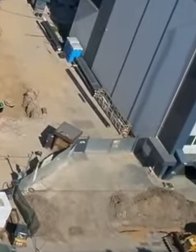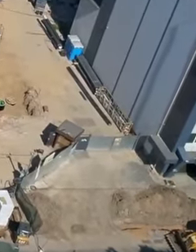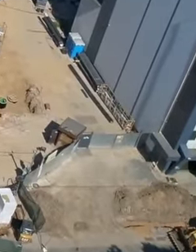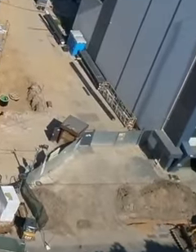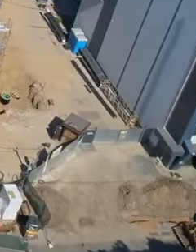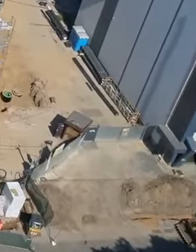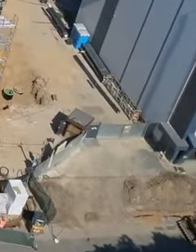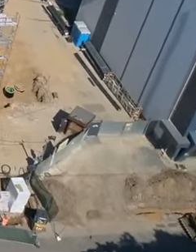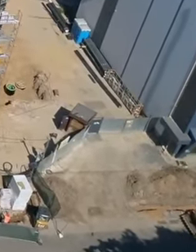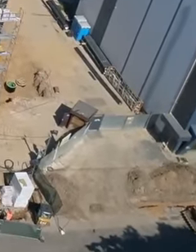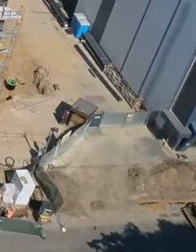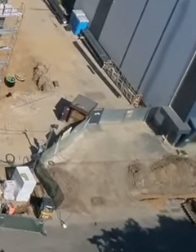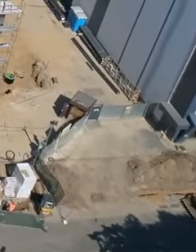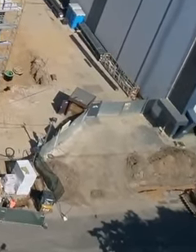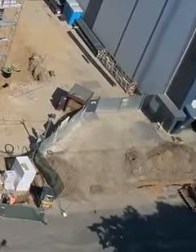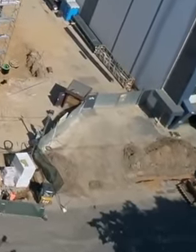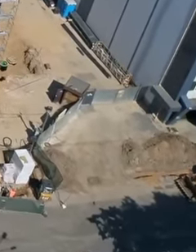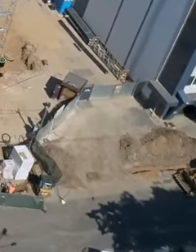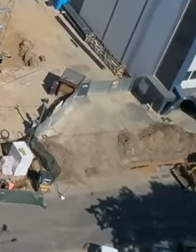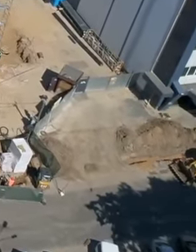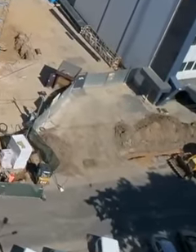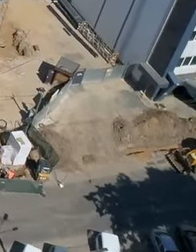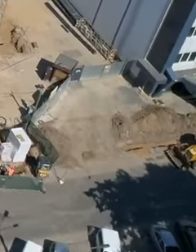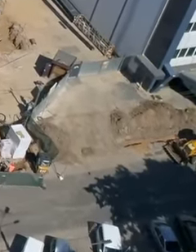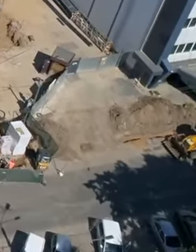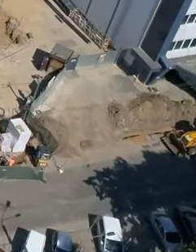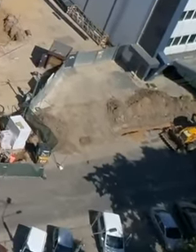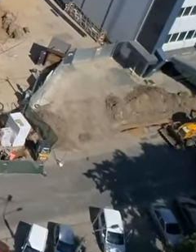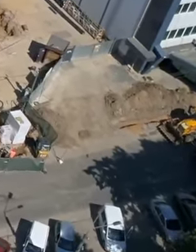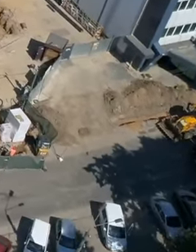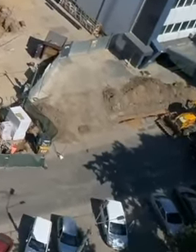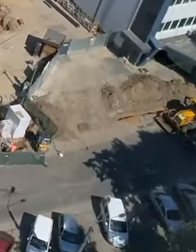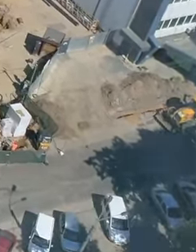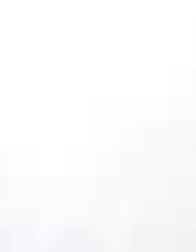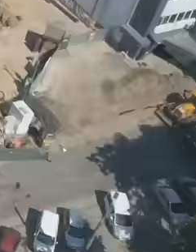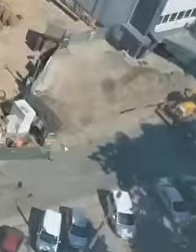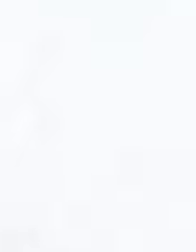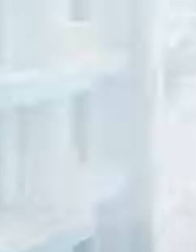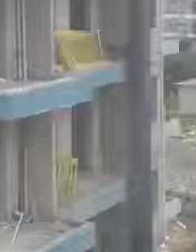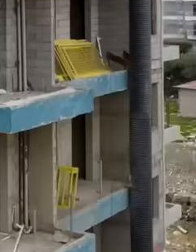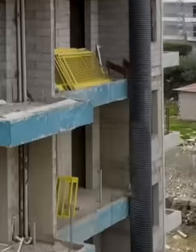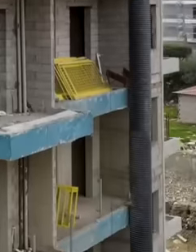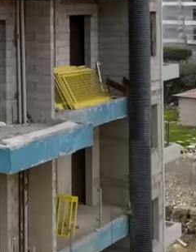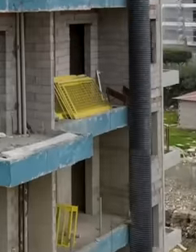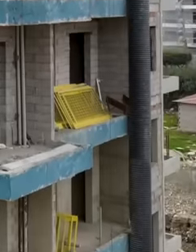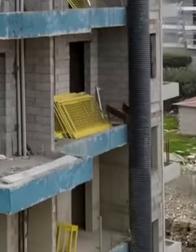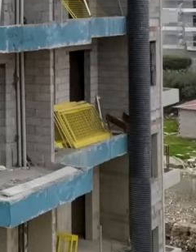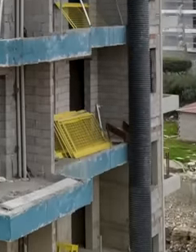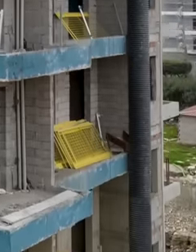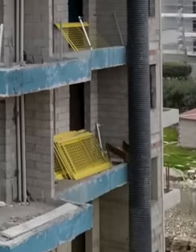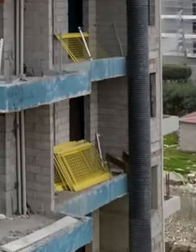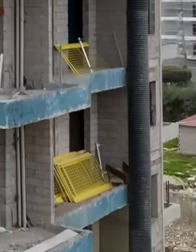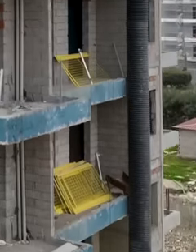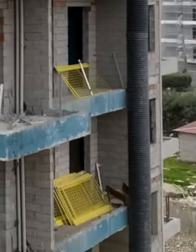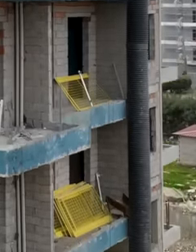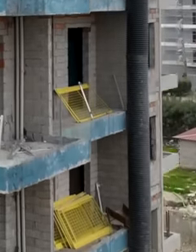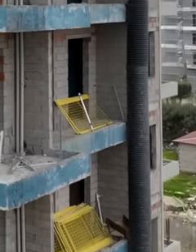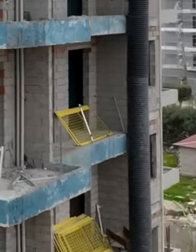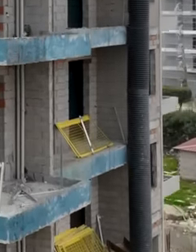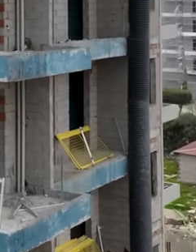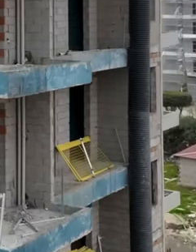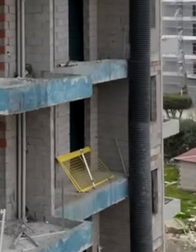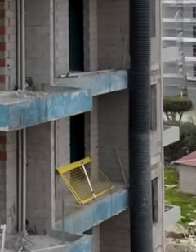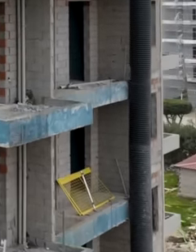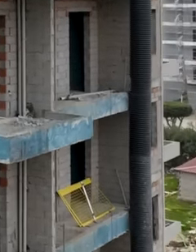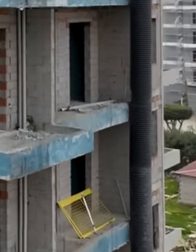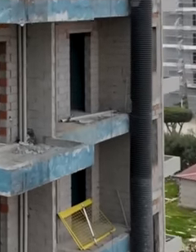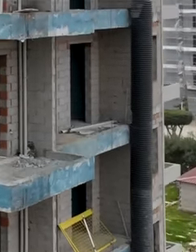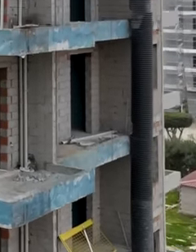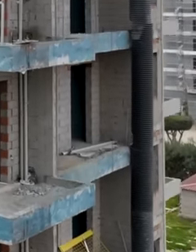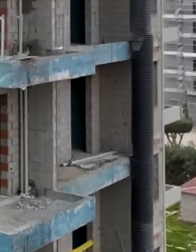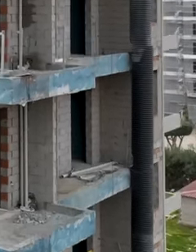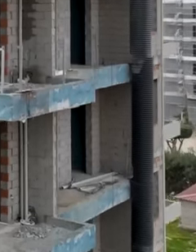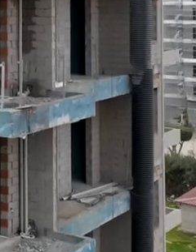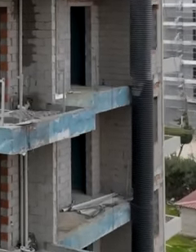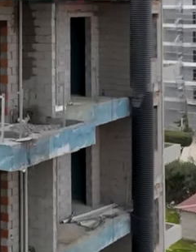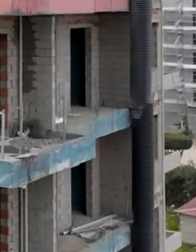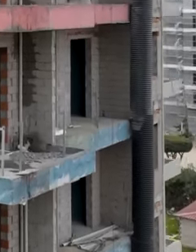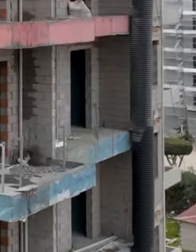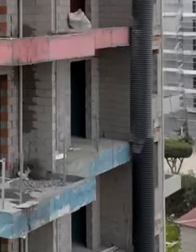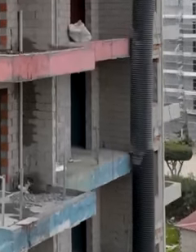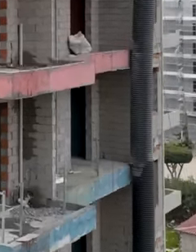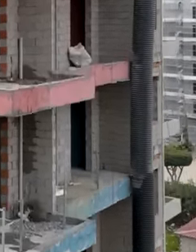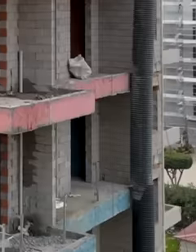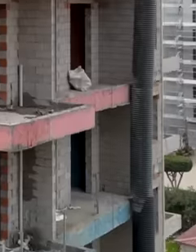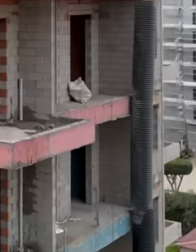26,800 homes and will cover both urban and rural areas and places that are difficult to access, he also